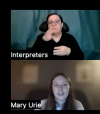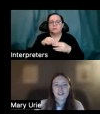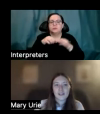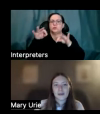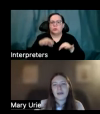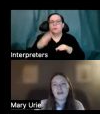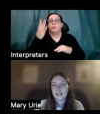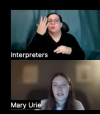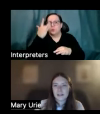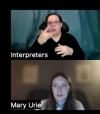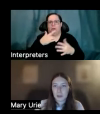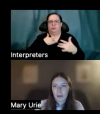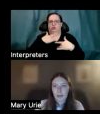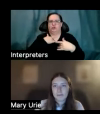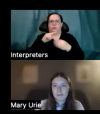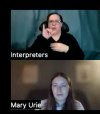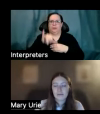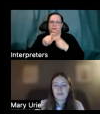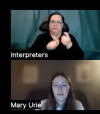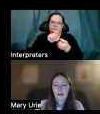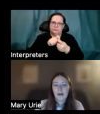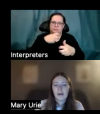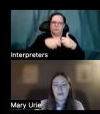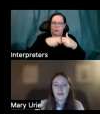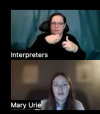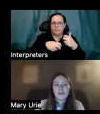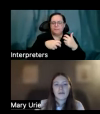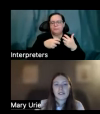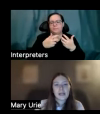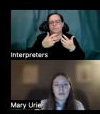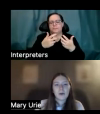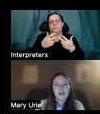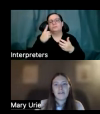concerned about this specific problem. So for example, if